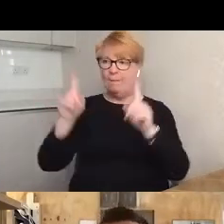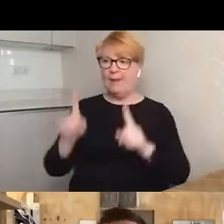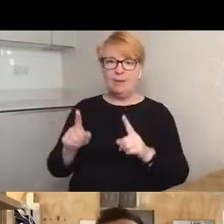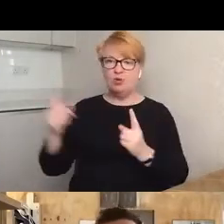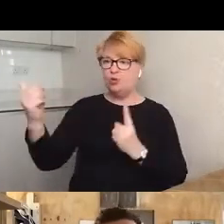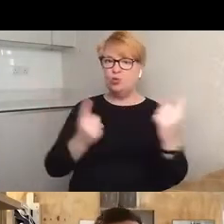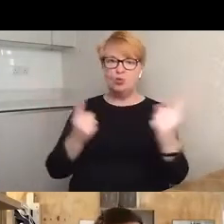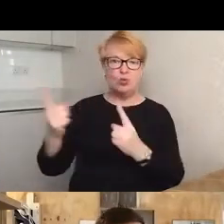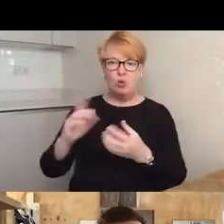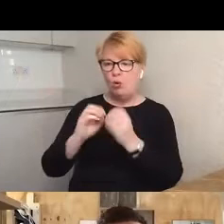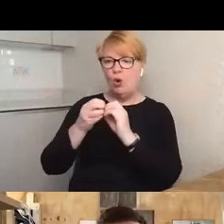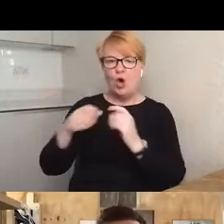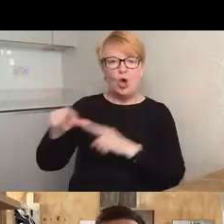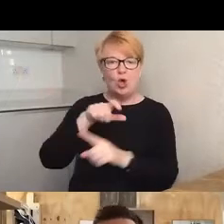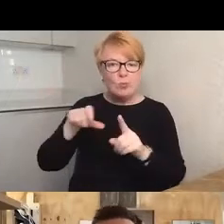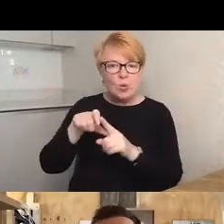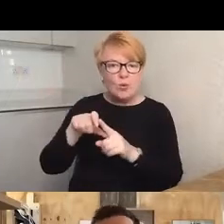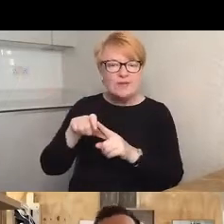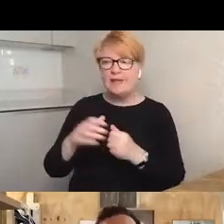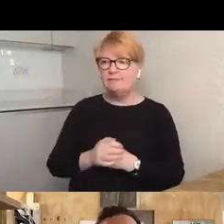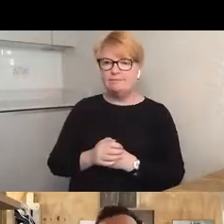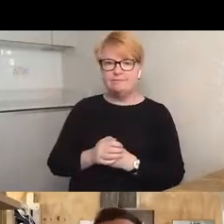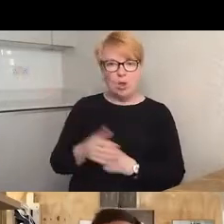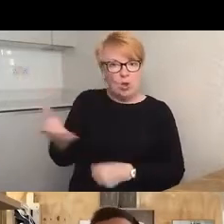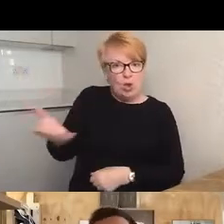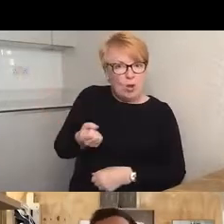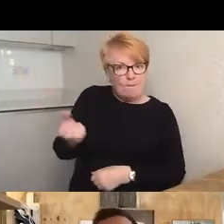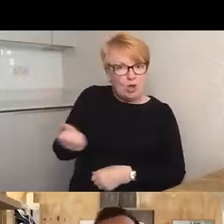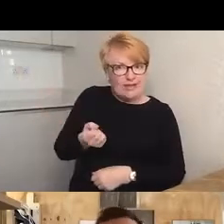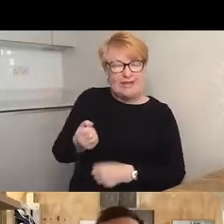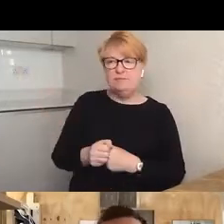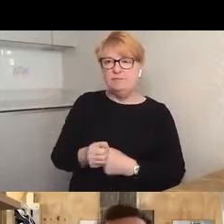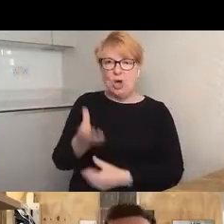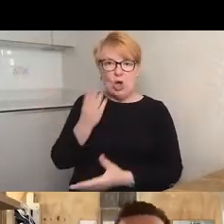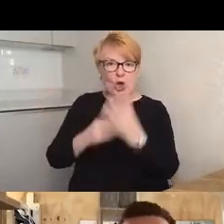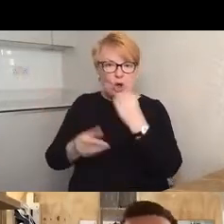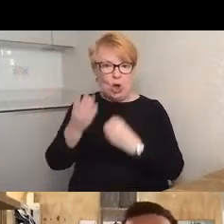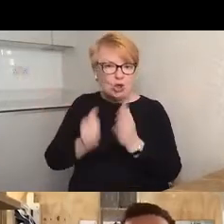a space for people to earn money, to learn your skills to form relationships, and so forth. Right.